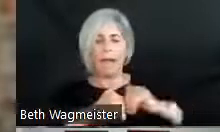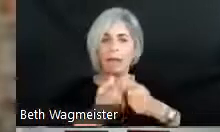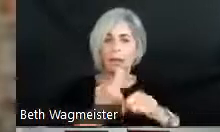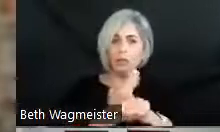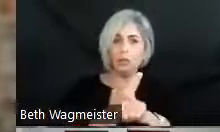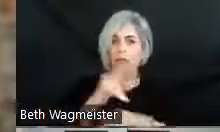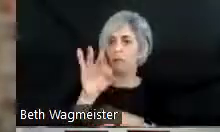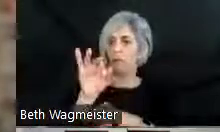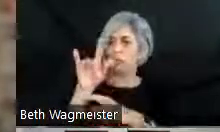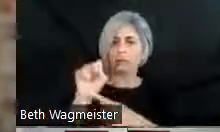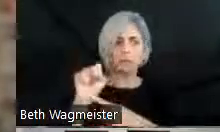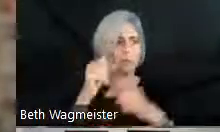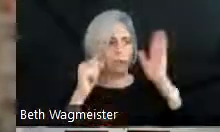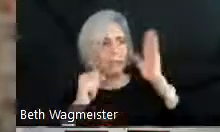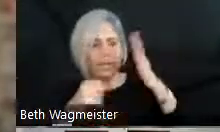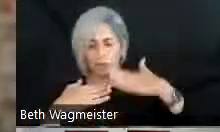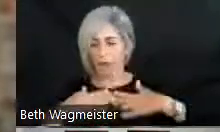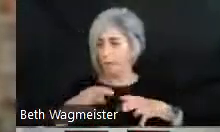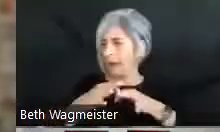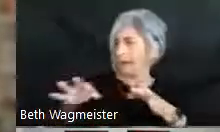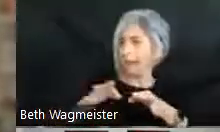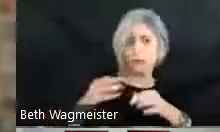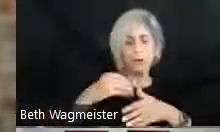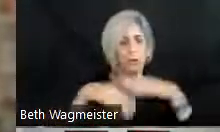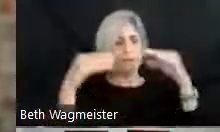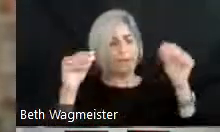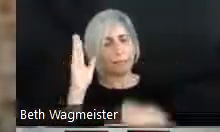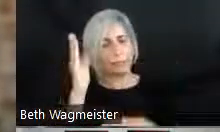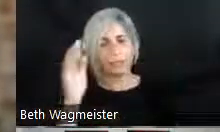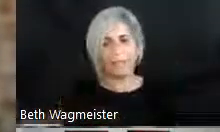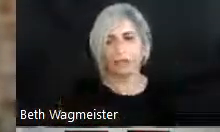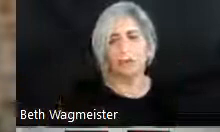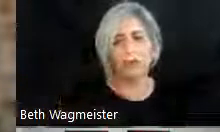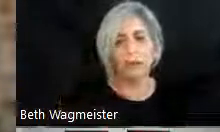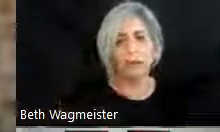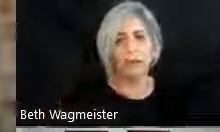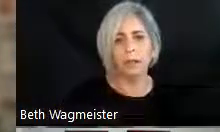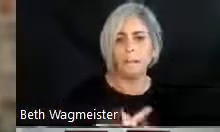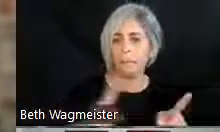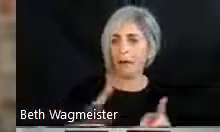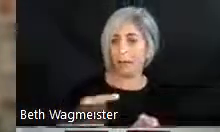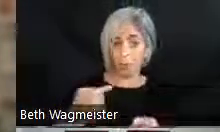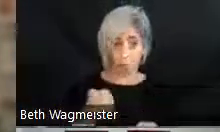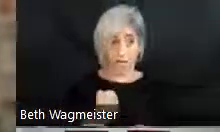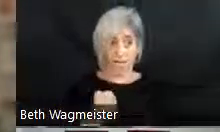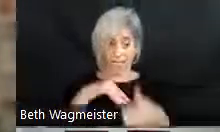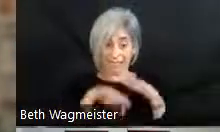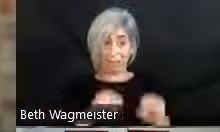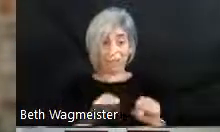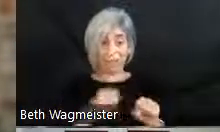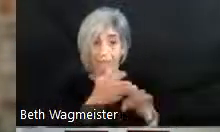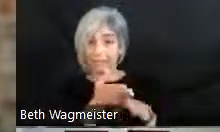and presentations and body language in a sales presentation. But we don't get that. As professionals,